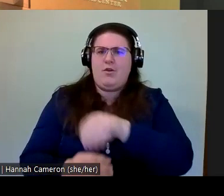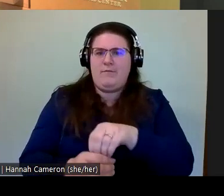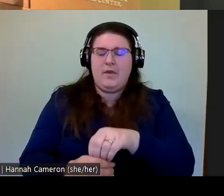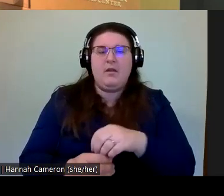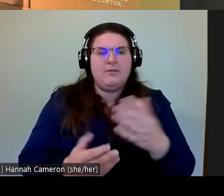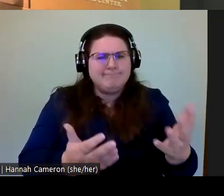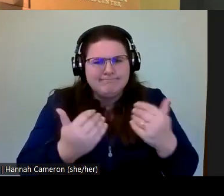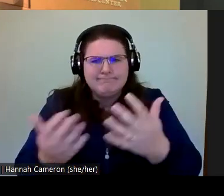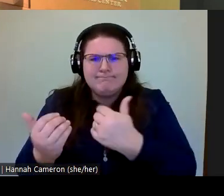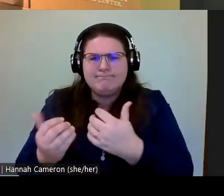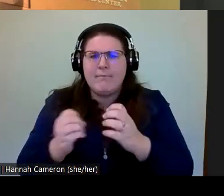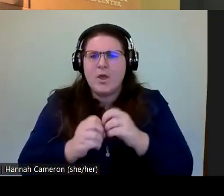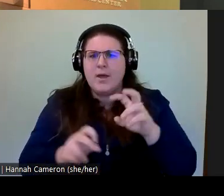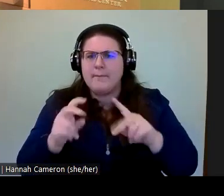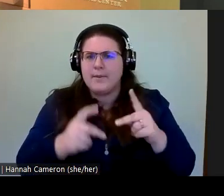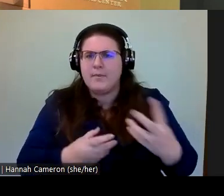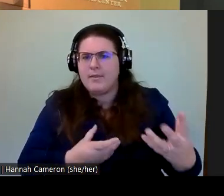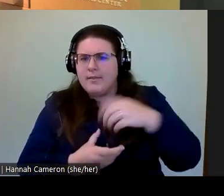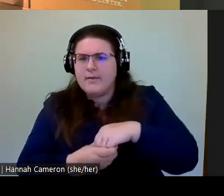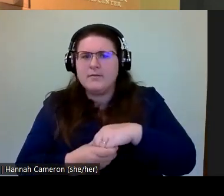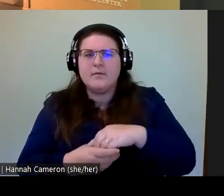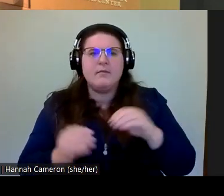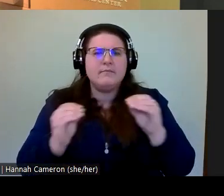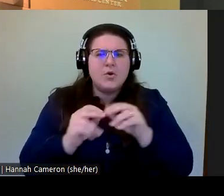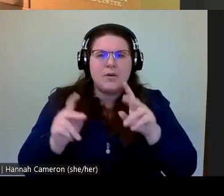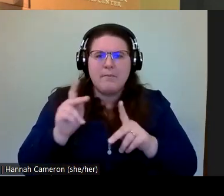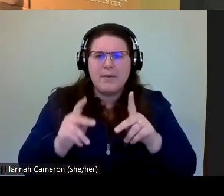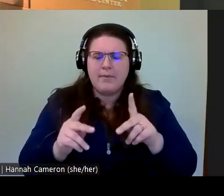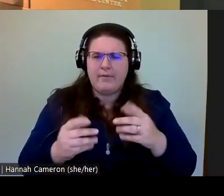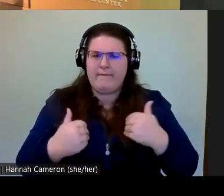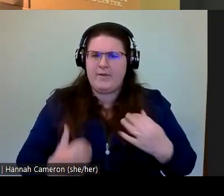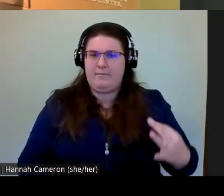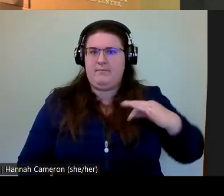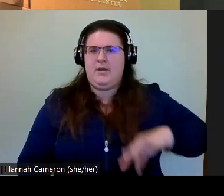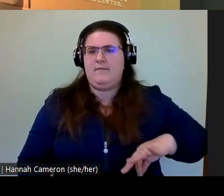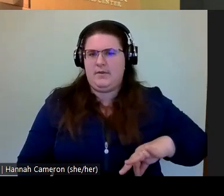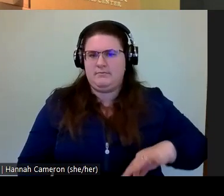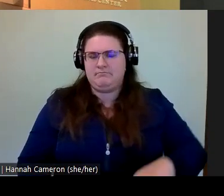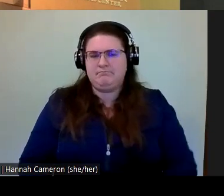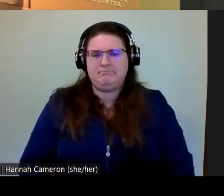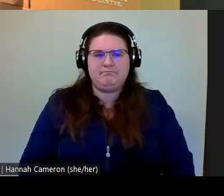even more people to benefit uh from this care uh so I have about 10 minutes left uh and all